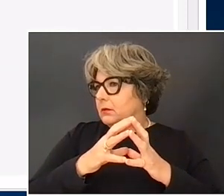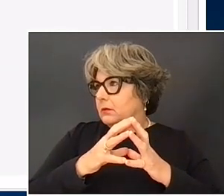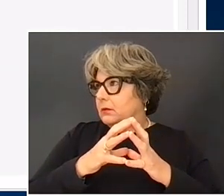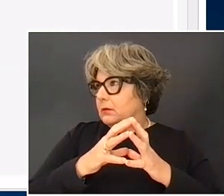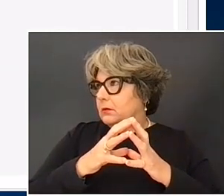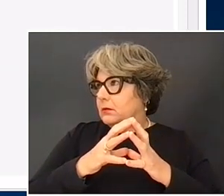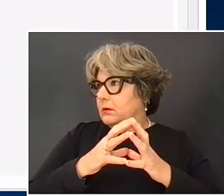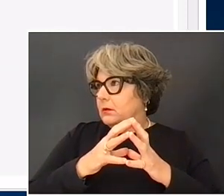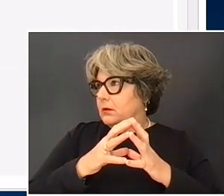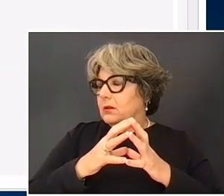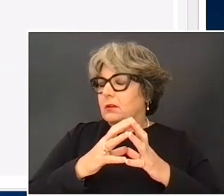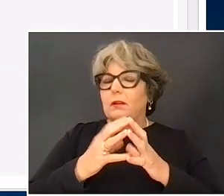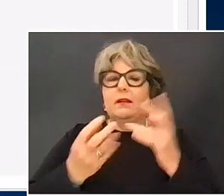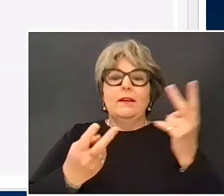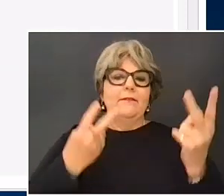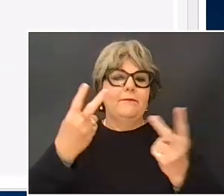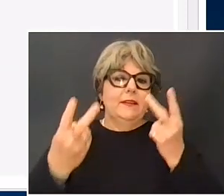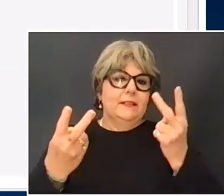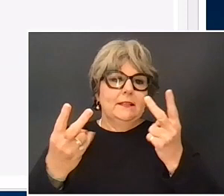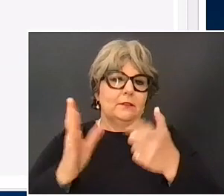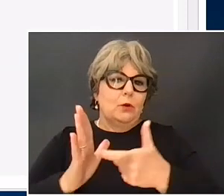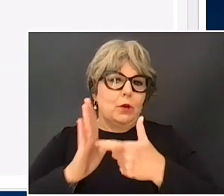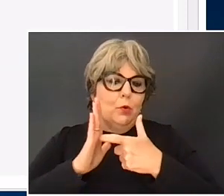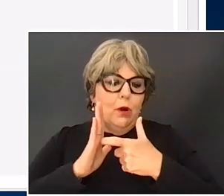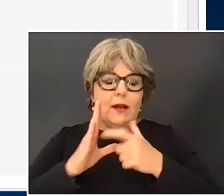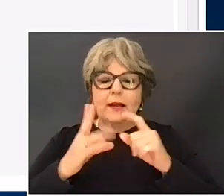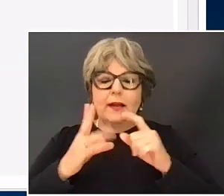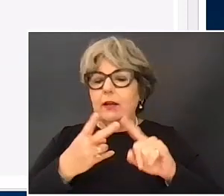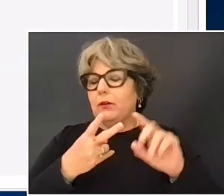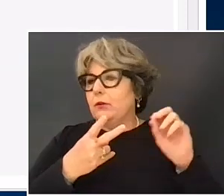visits are required or arises to sort of